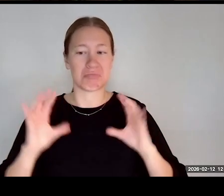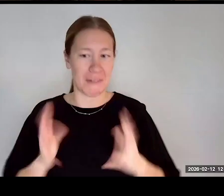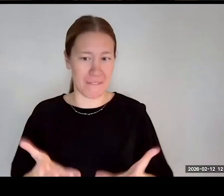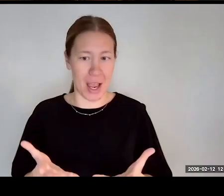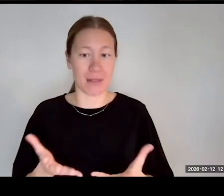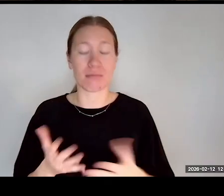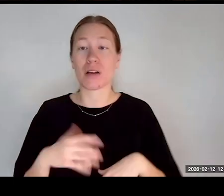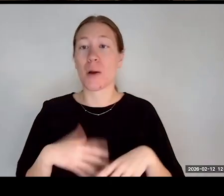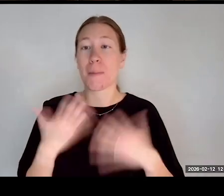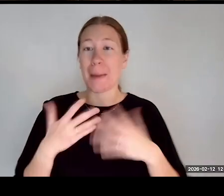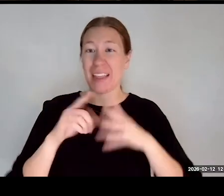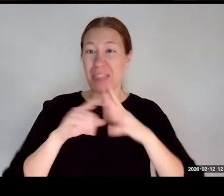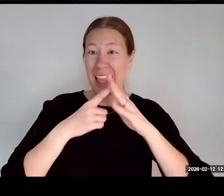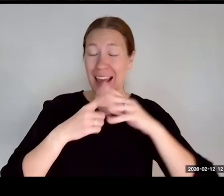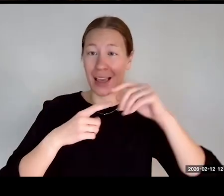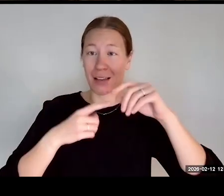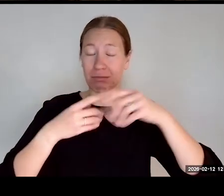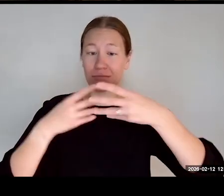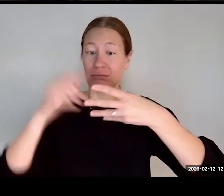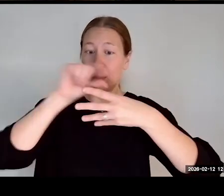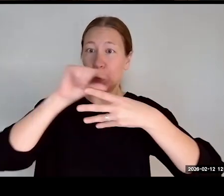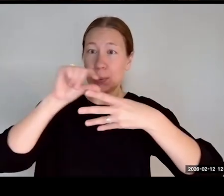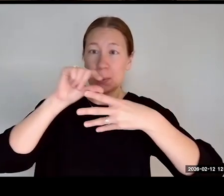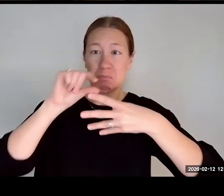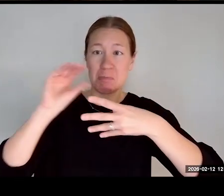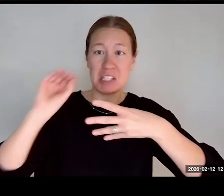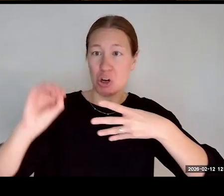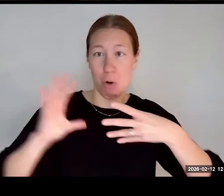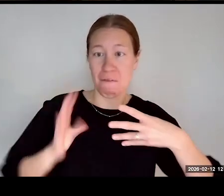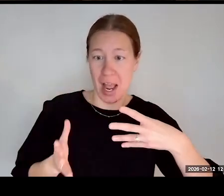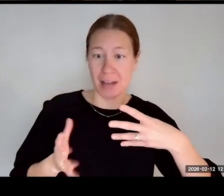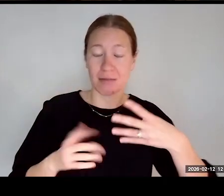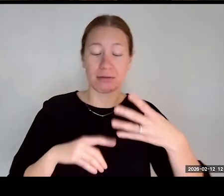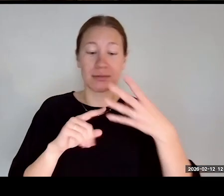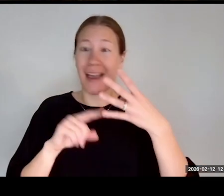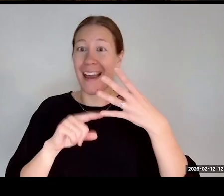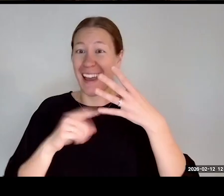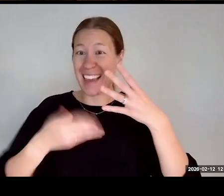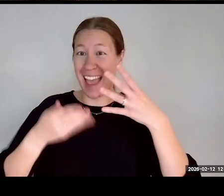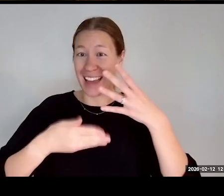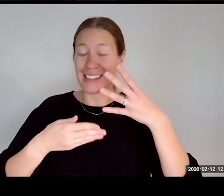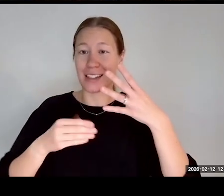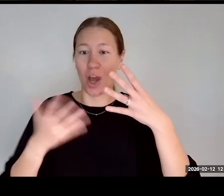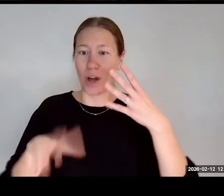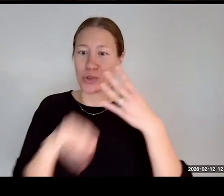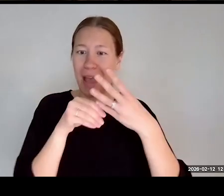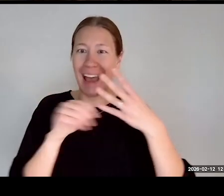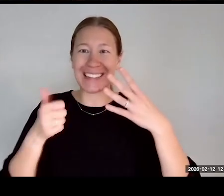I'm just gonna do zero points before, but maybe I'd like to see 10 points of spacing after, in between my bullet points.